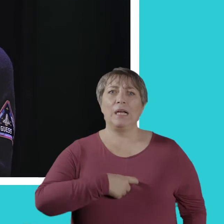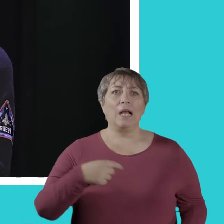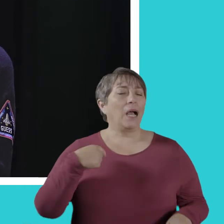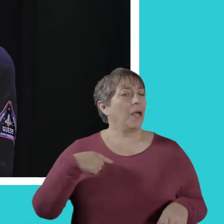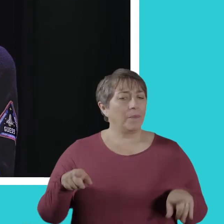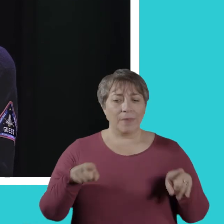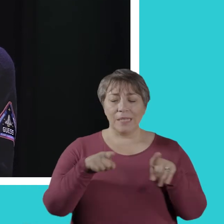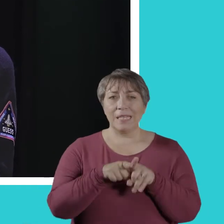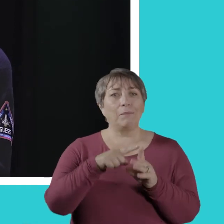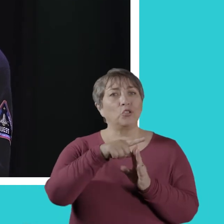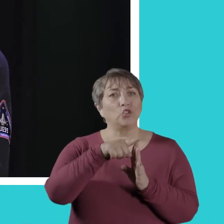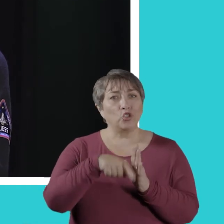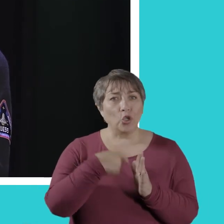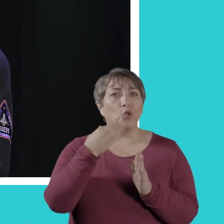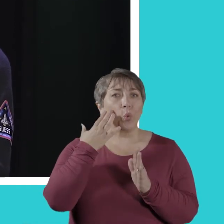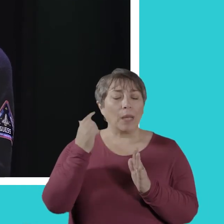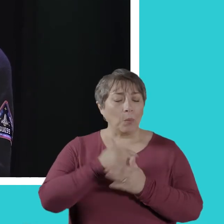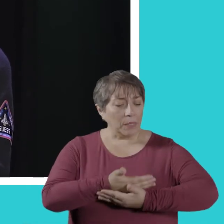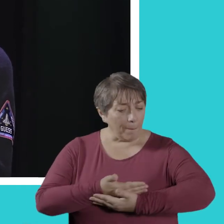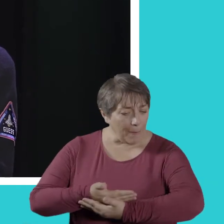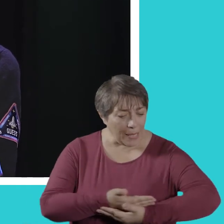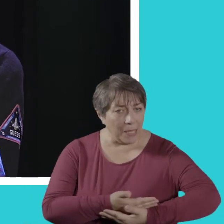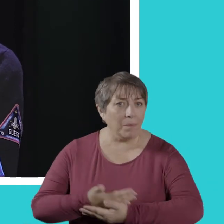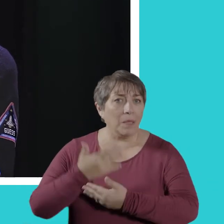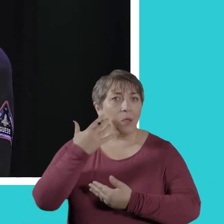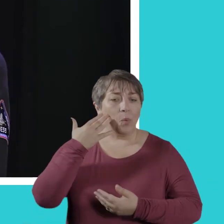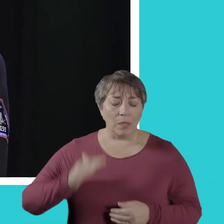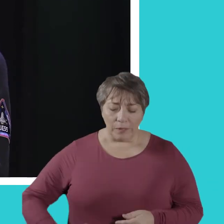I was a baby. I'm the same Jonas I was when I was in primary school the same Jonas I was